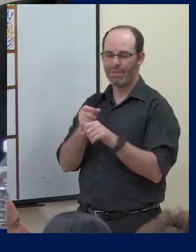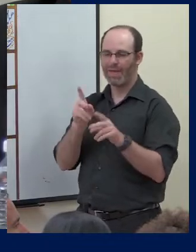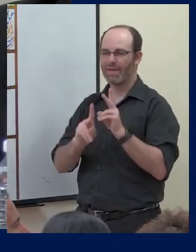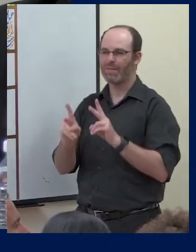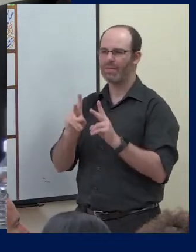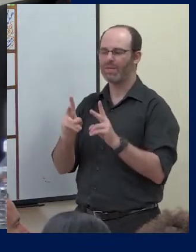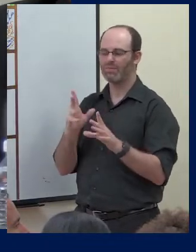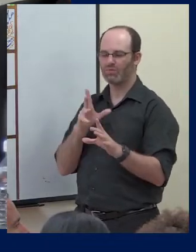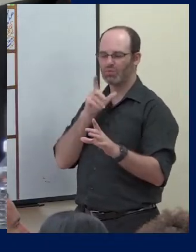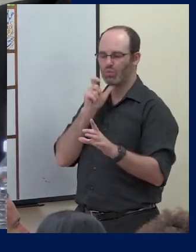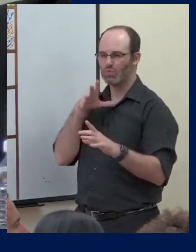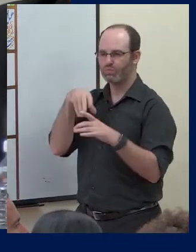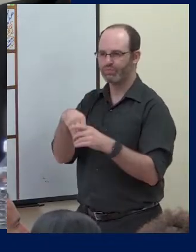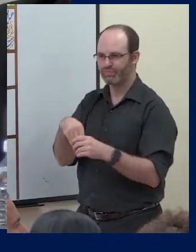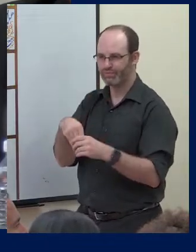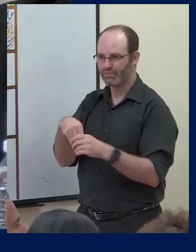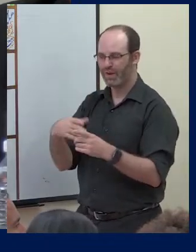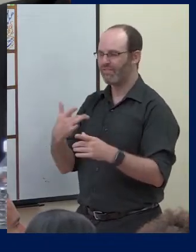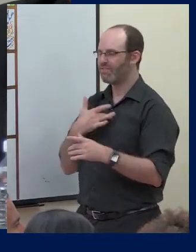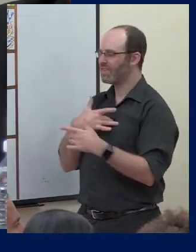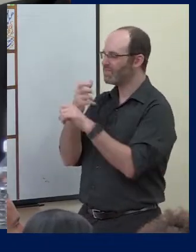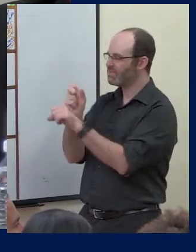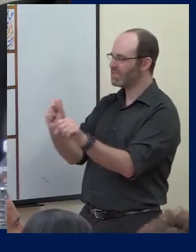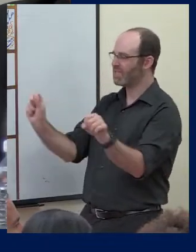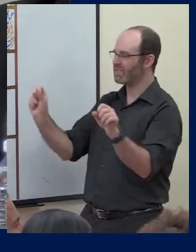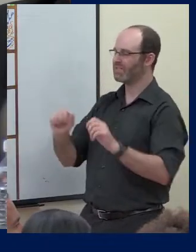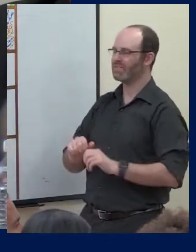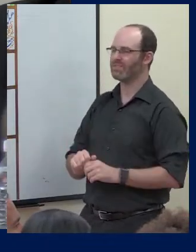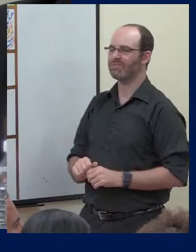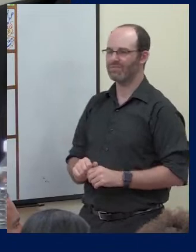feel like they're in a safe space.